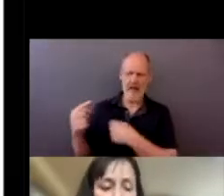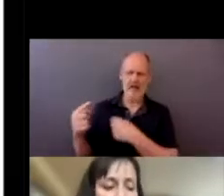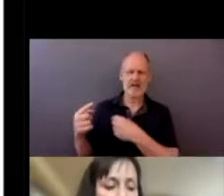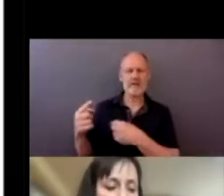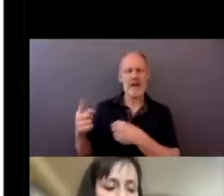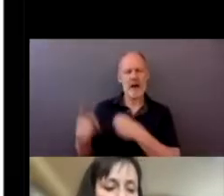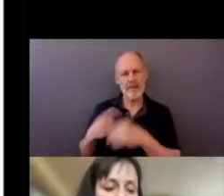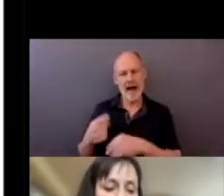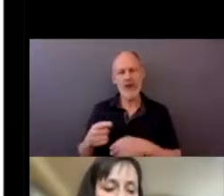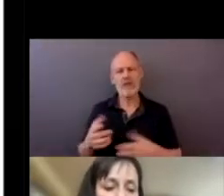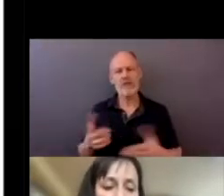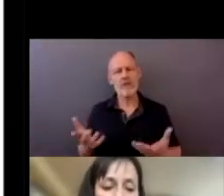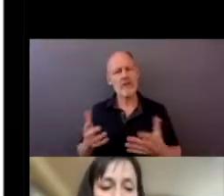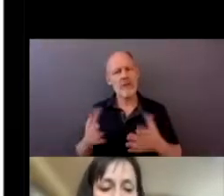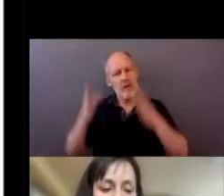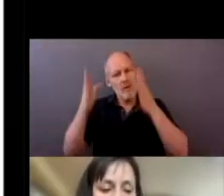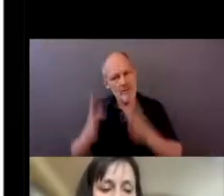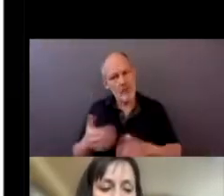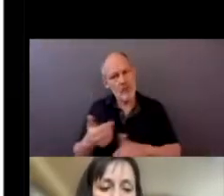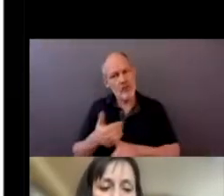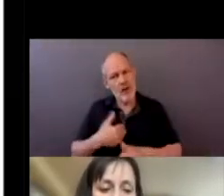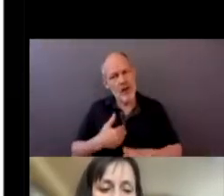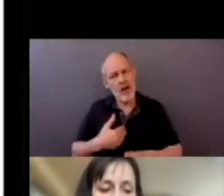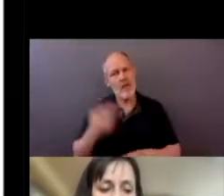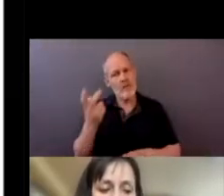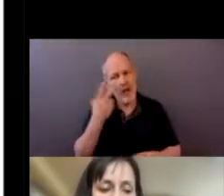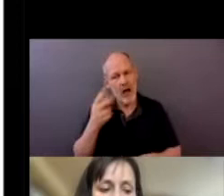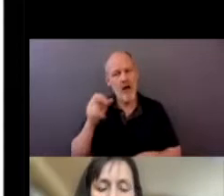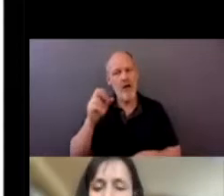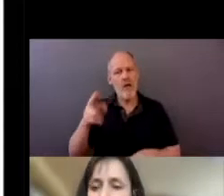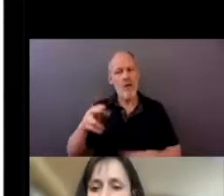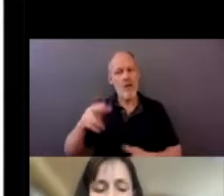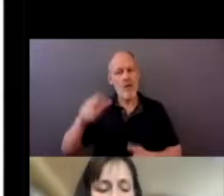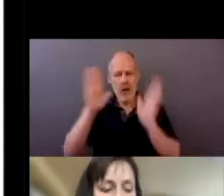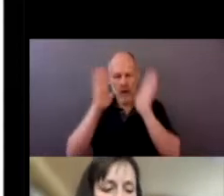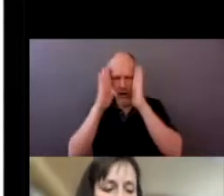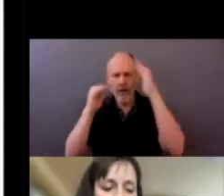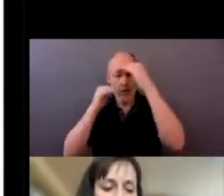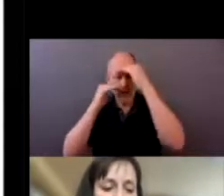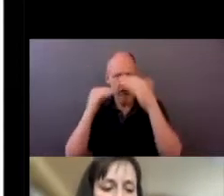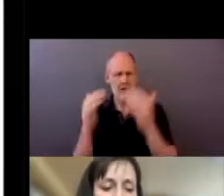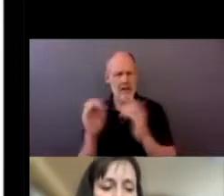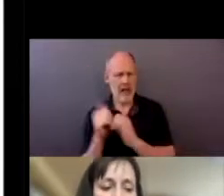are blind. Before the pandemic, most of our programming with vision impairment